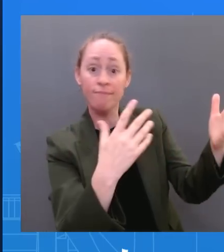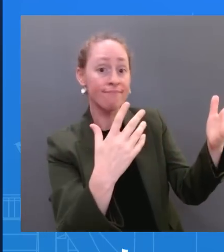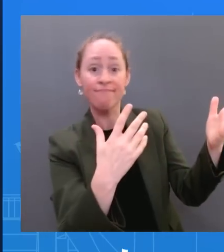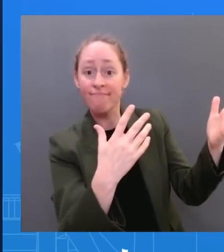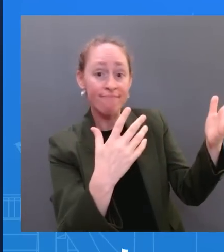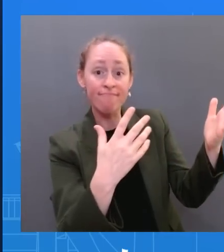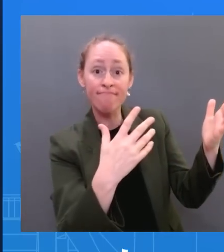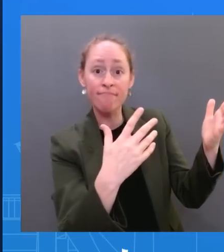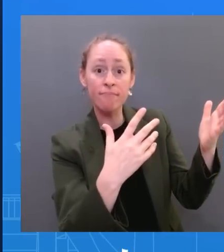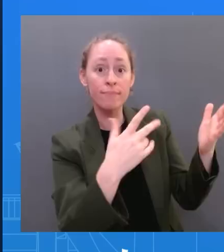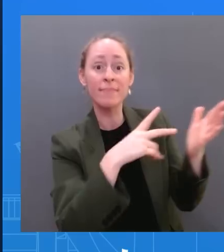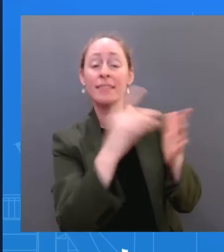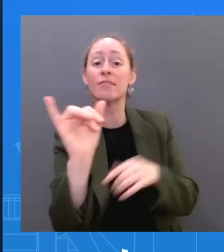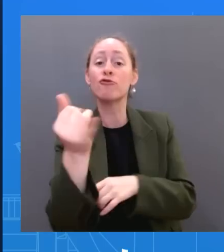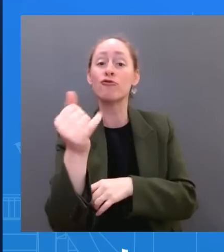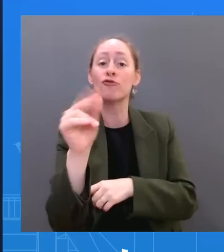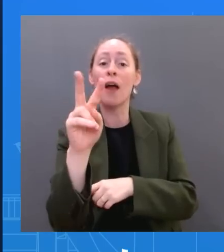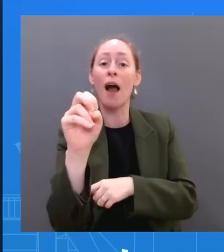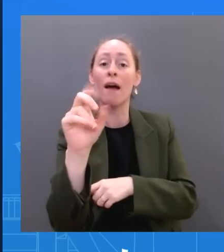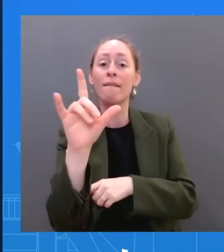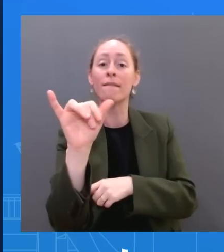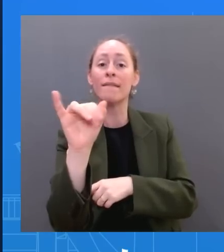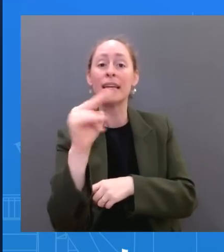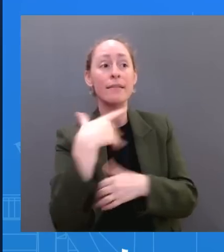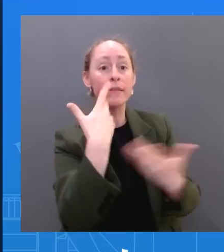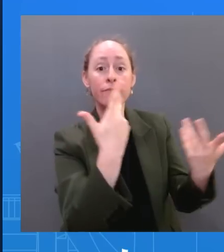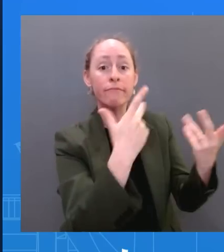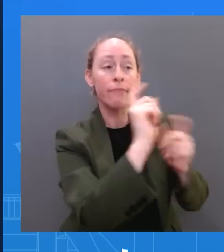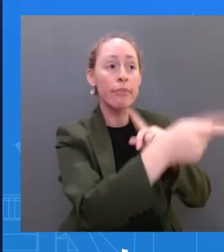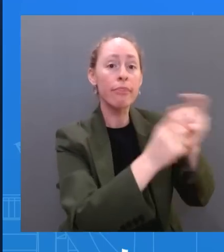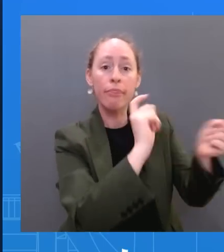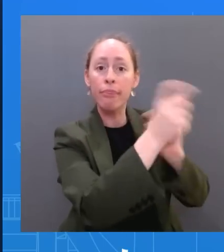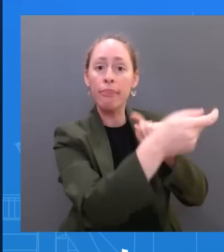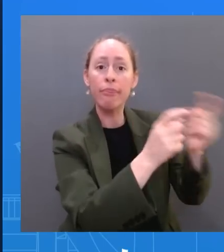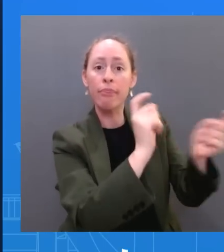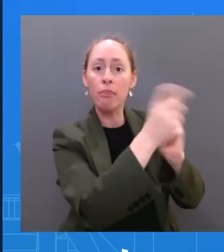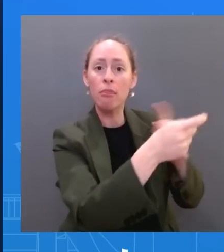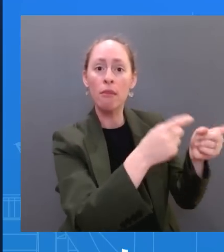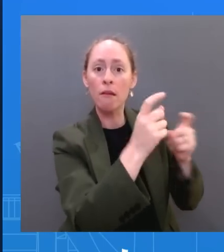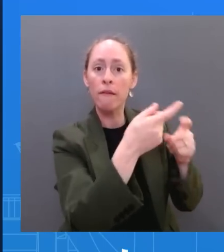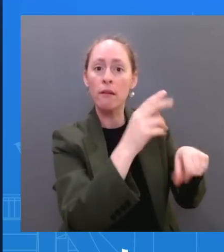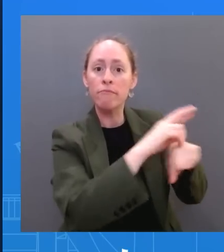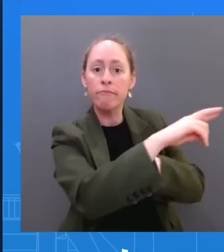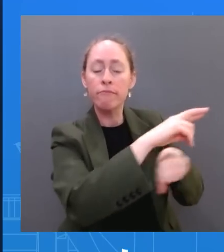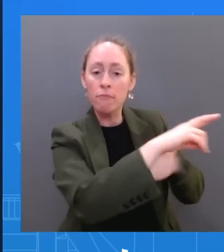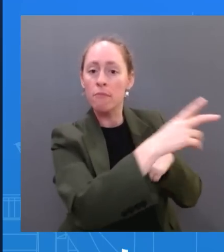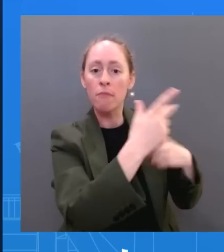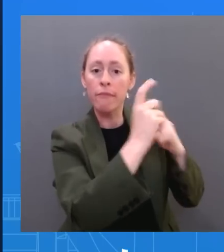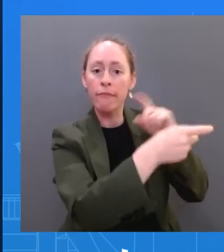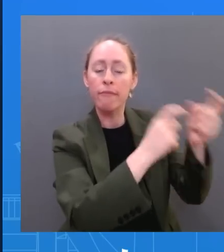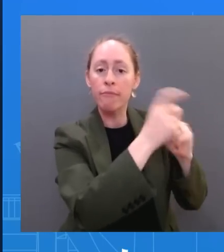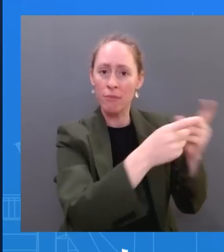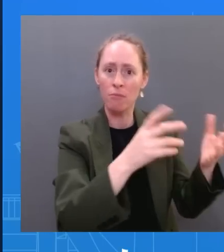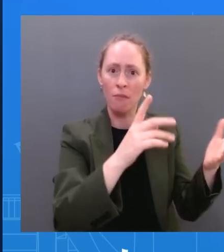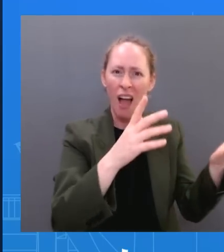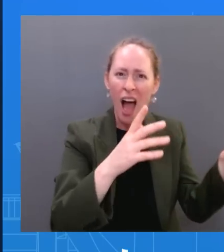in every single Javelin -- we need this bill. And it has been disappointing to us that Leader McConnell has been playing politics